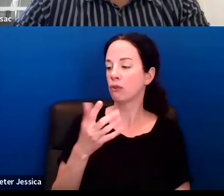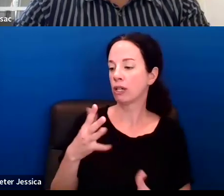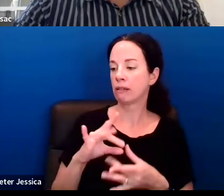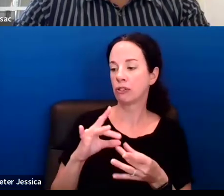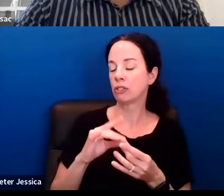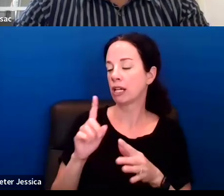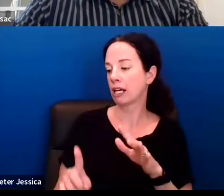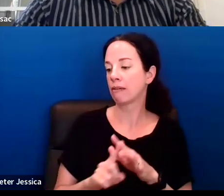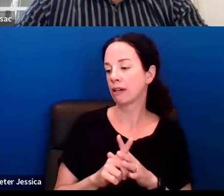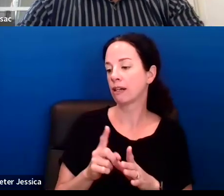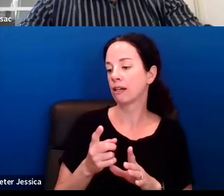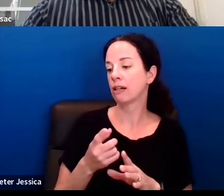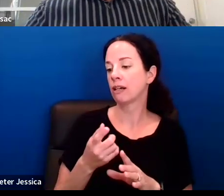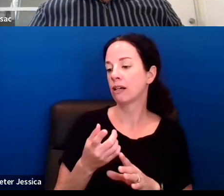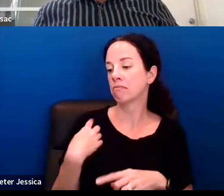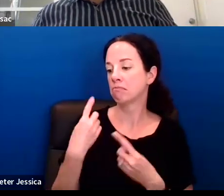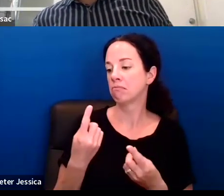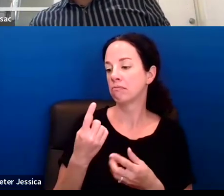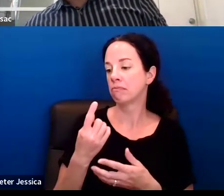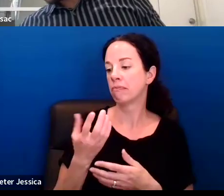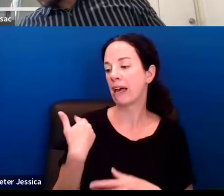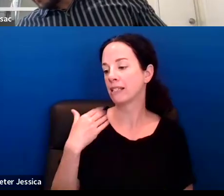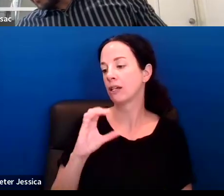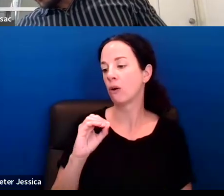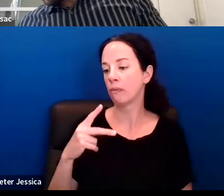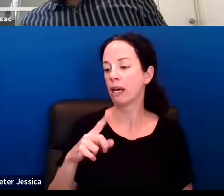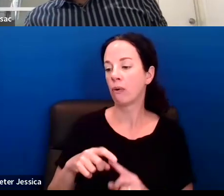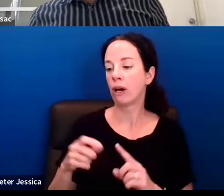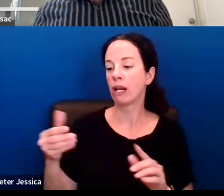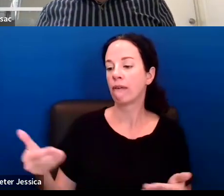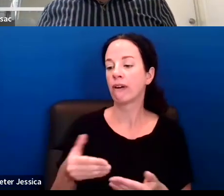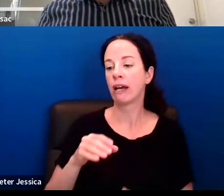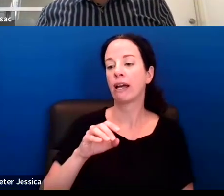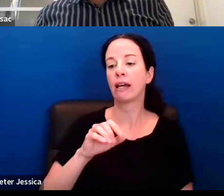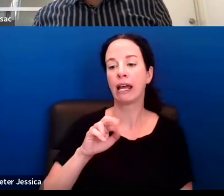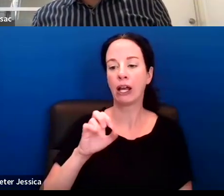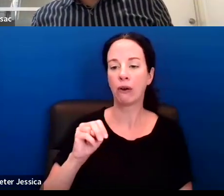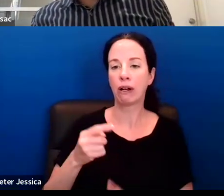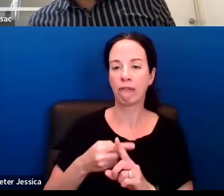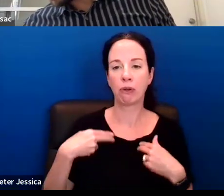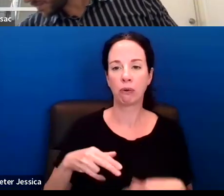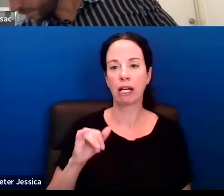some of the past COPs, I want to invite Erin from Human-I-T to come here. Folks really